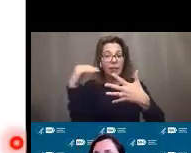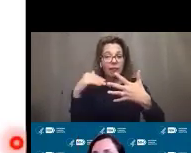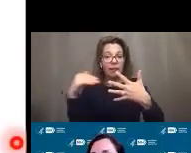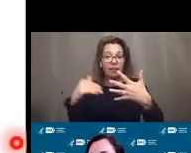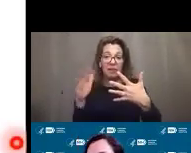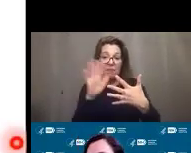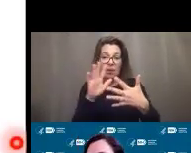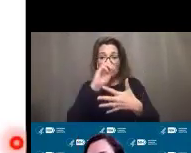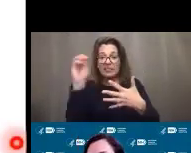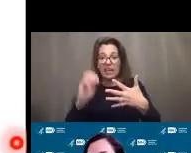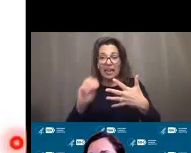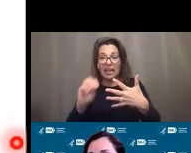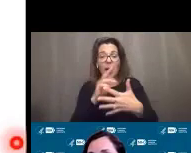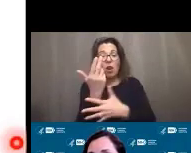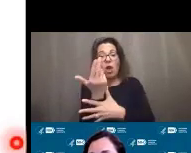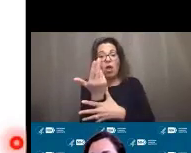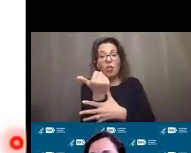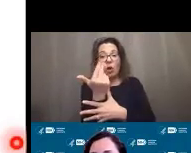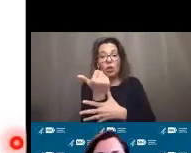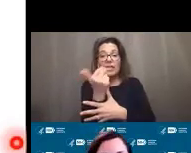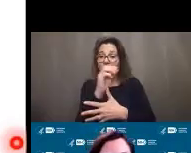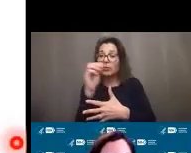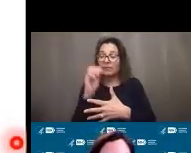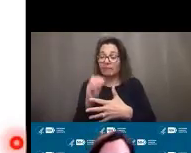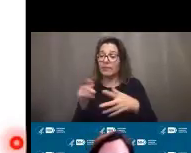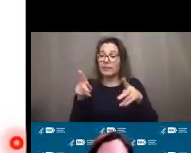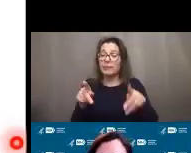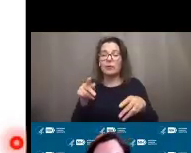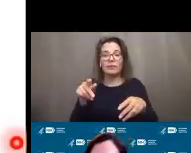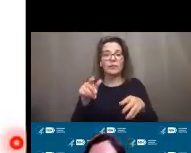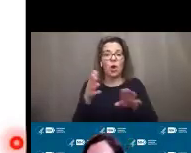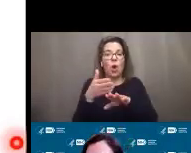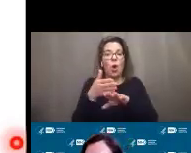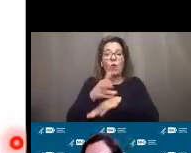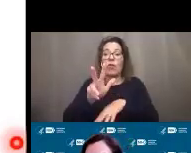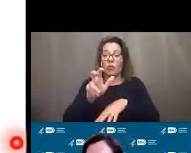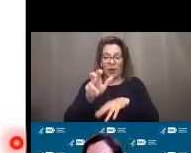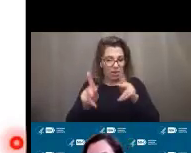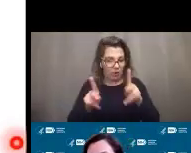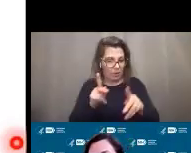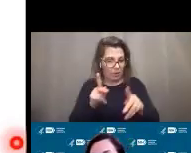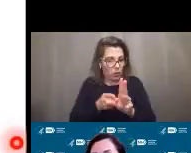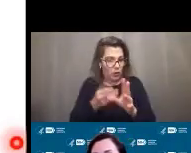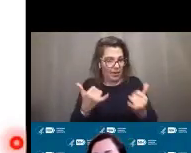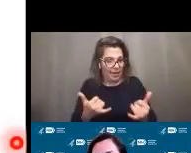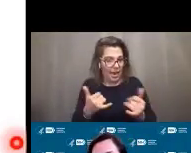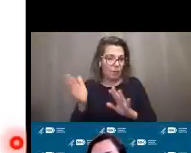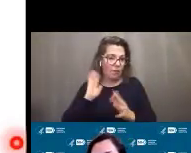Look at this list, and there's probably many other things that you can think of that are important to you